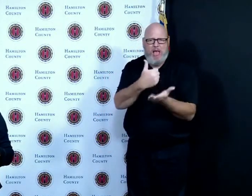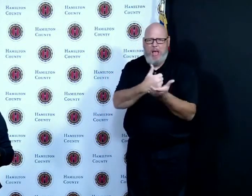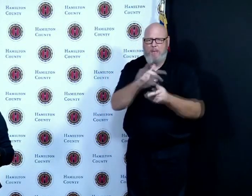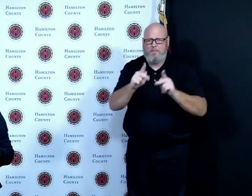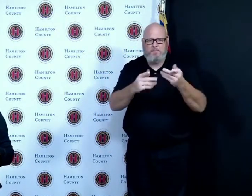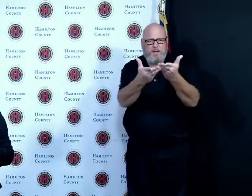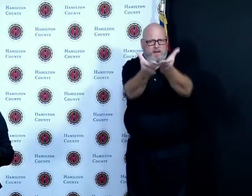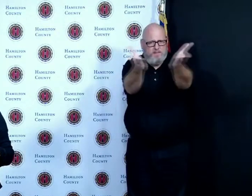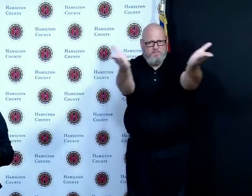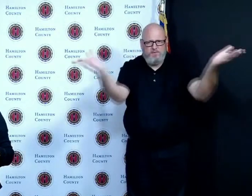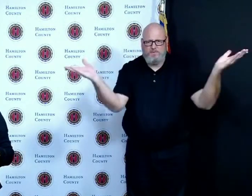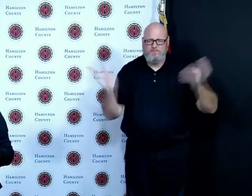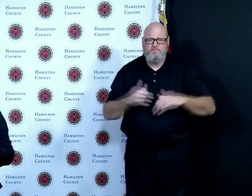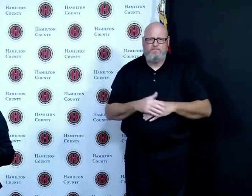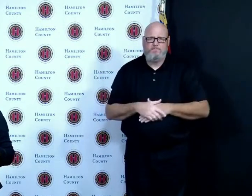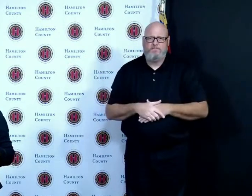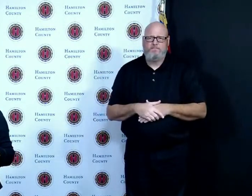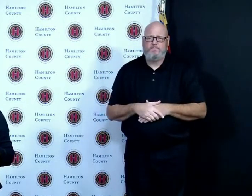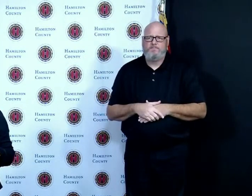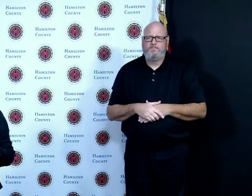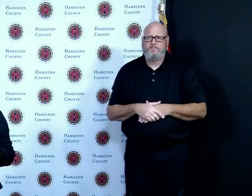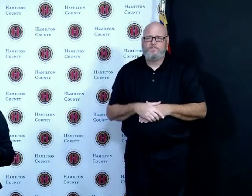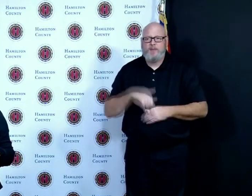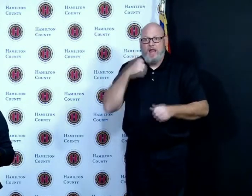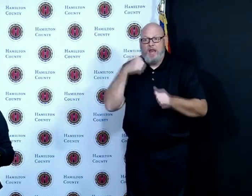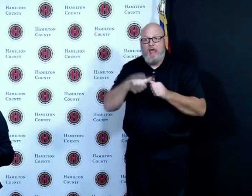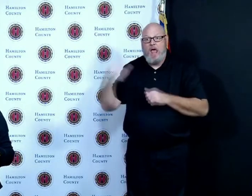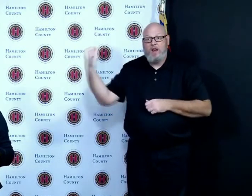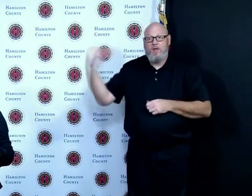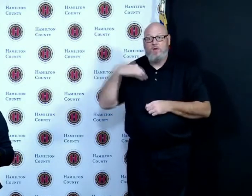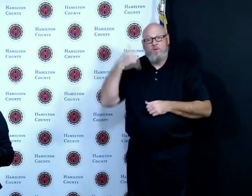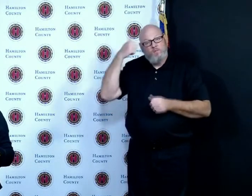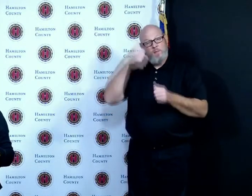not within your bubble together you increase the risks of Covid-19 within our community